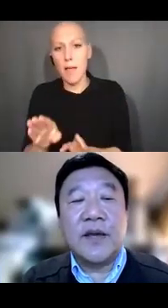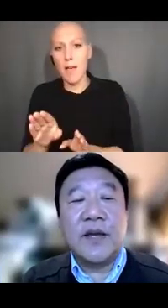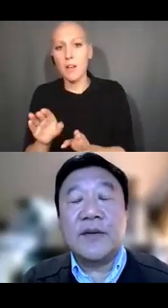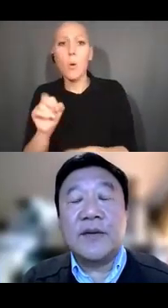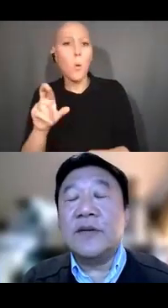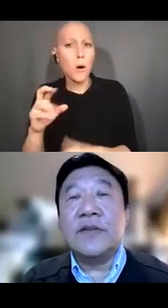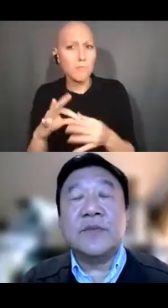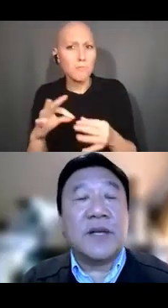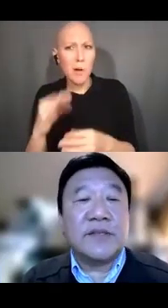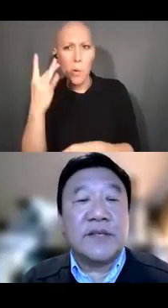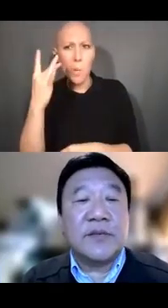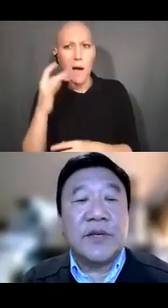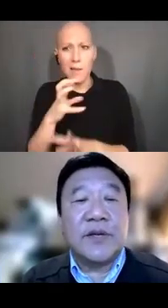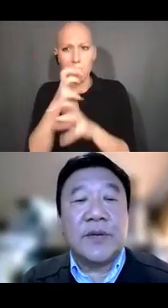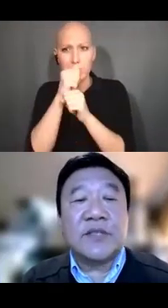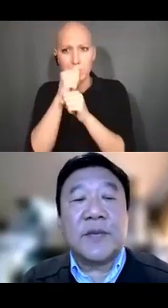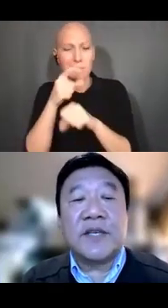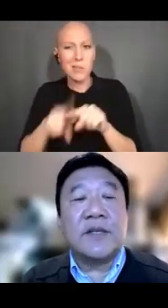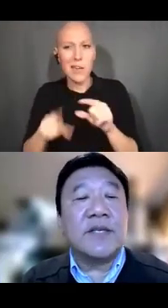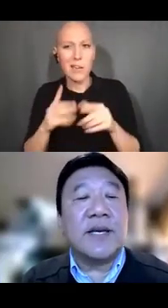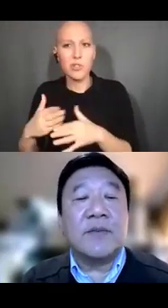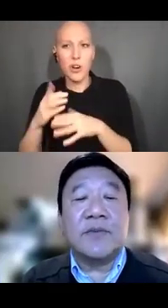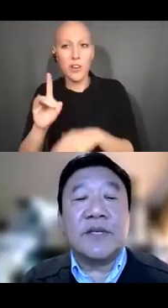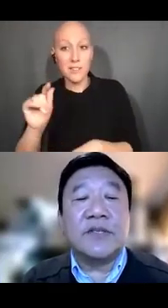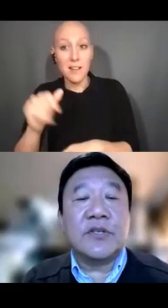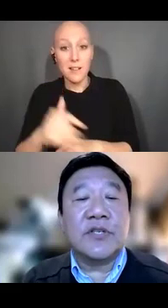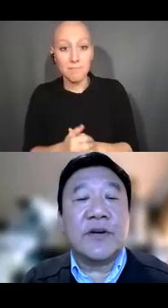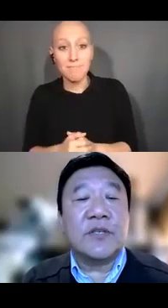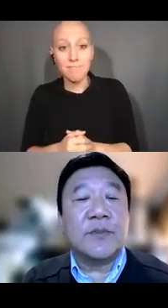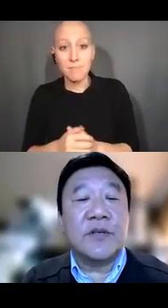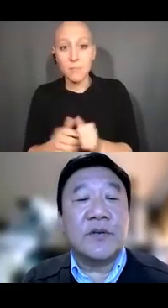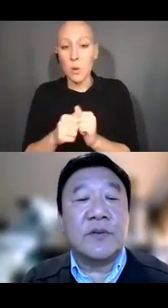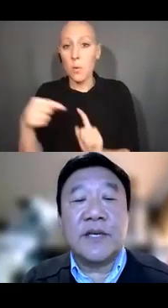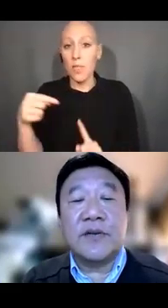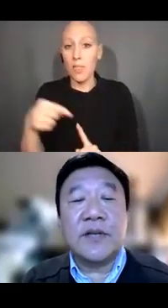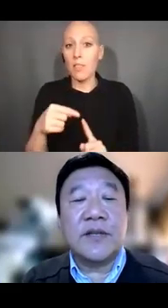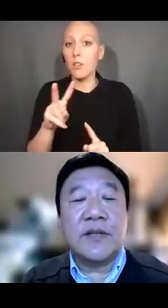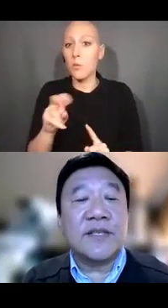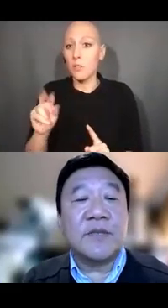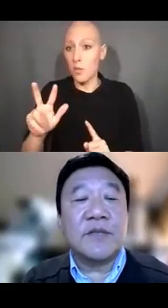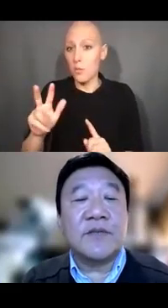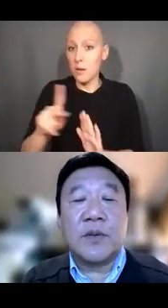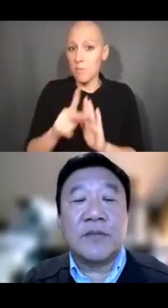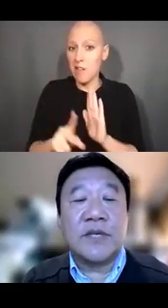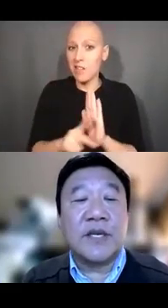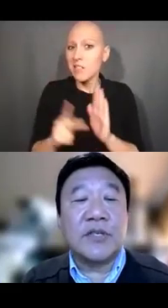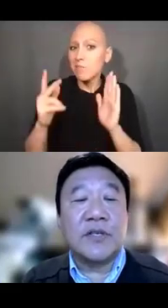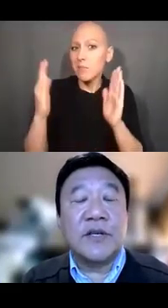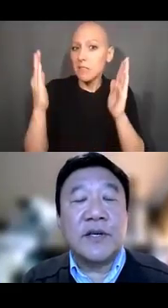And under this policy, we have expected the timely release and sharing to be no later than the acceptance for publication